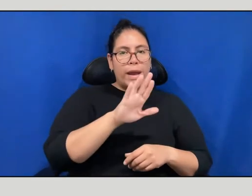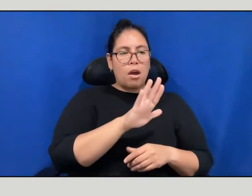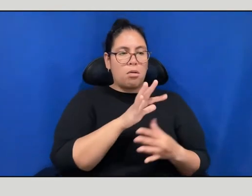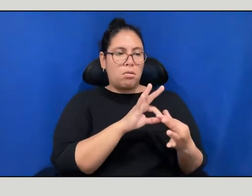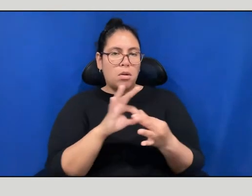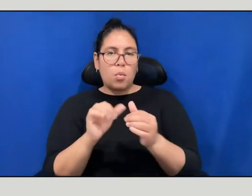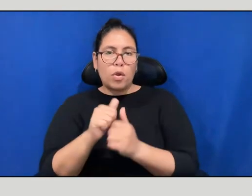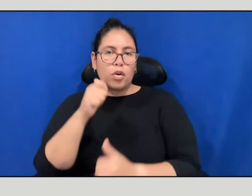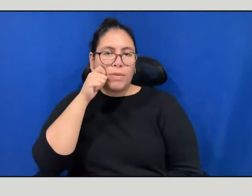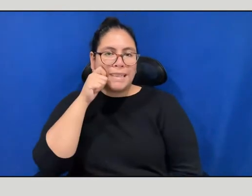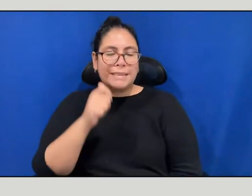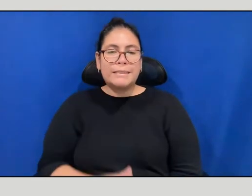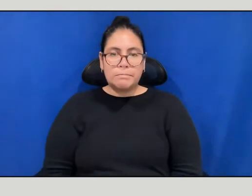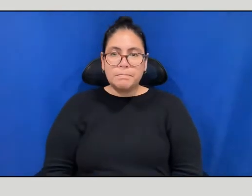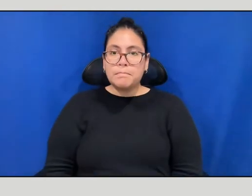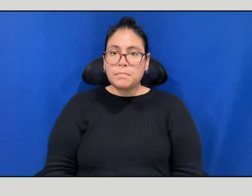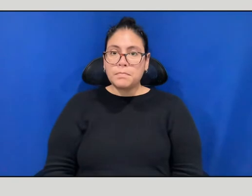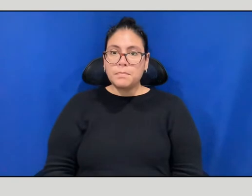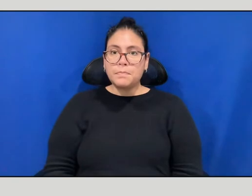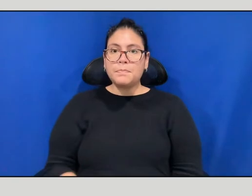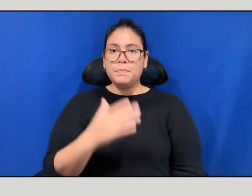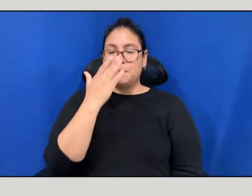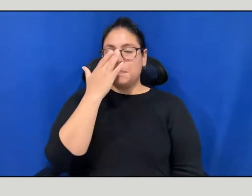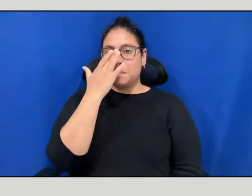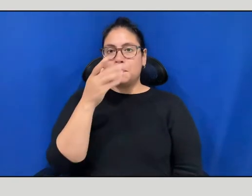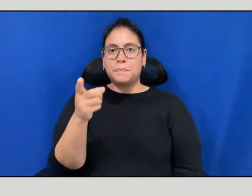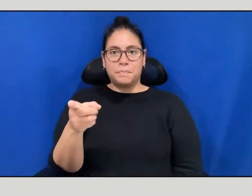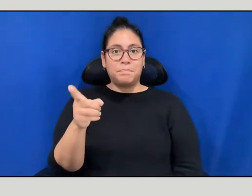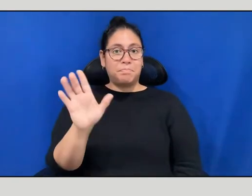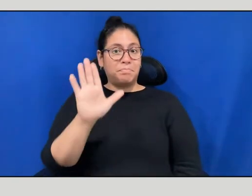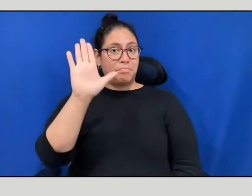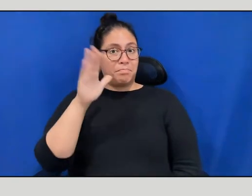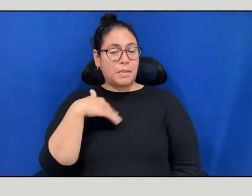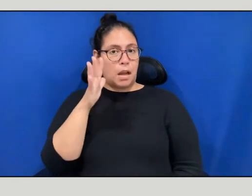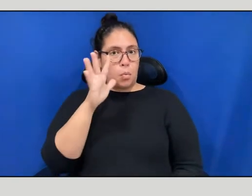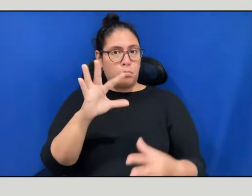I'll jump in because I did write a piece about these shifting racial identities